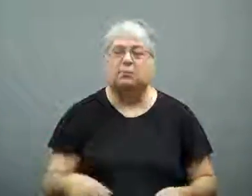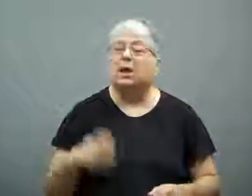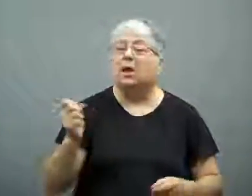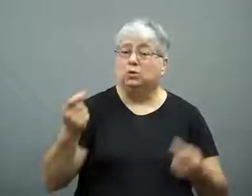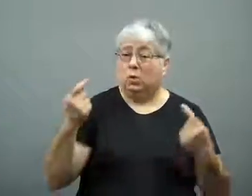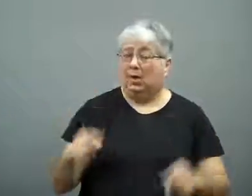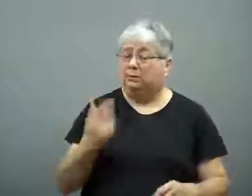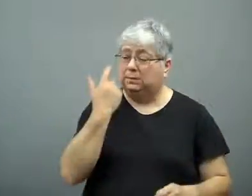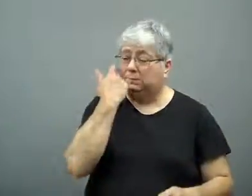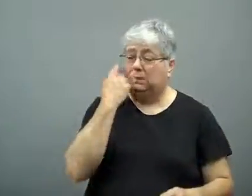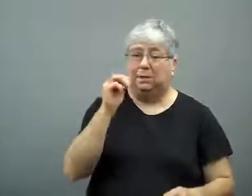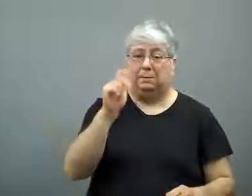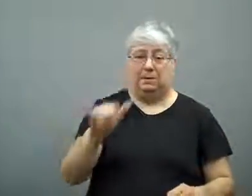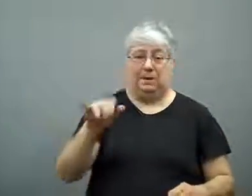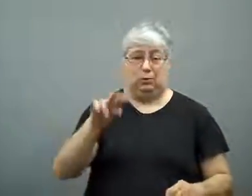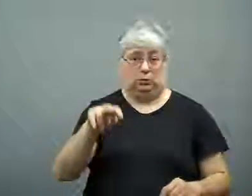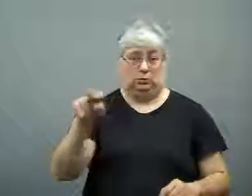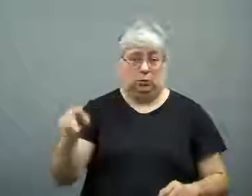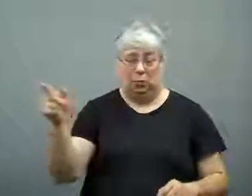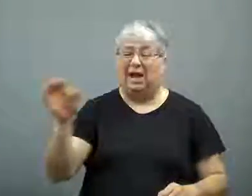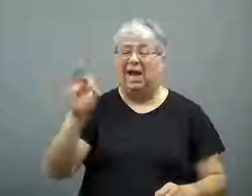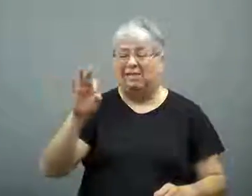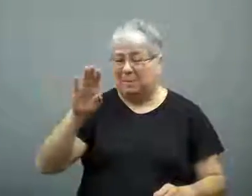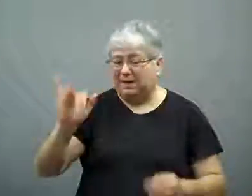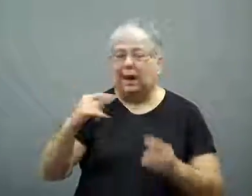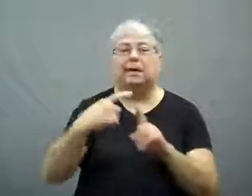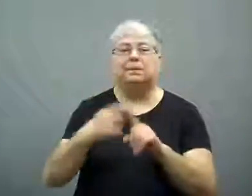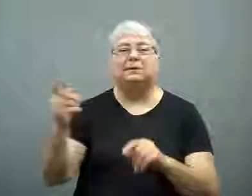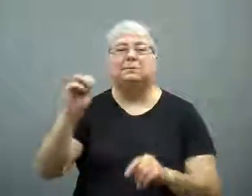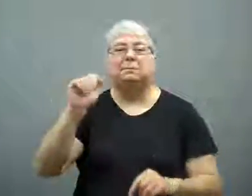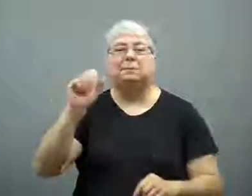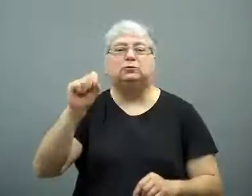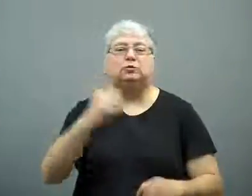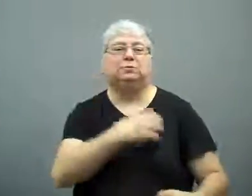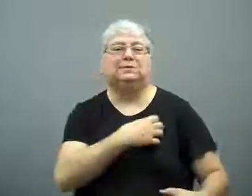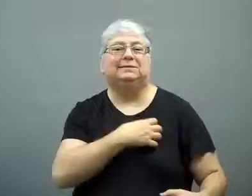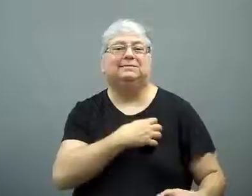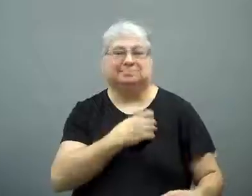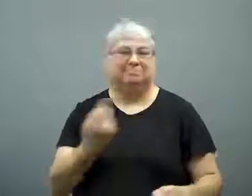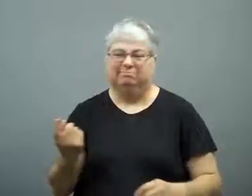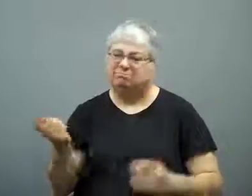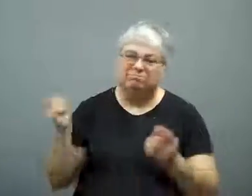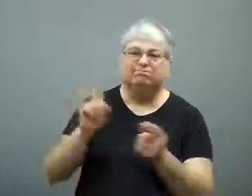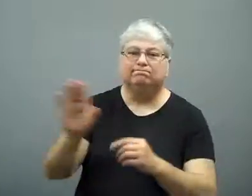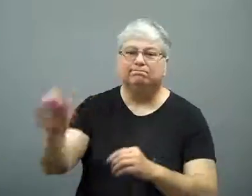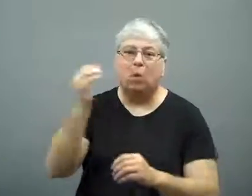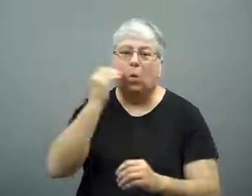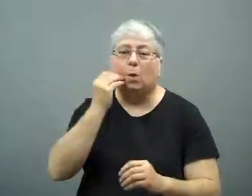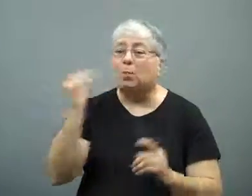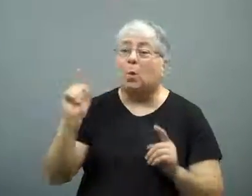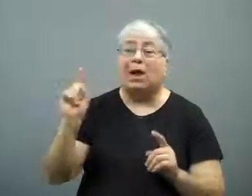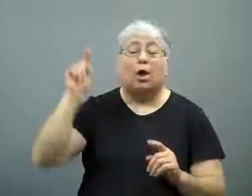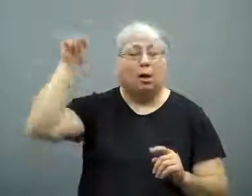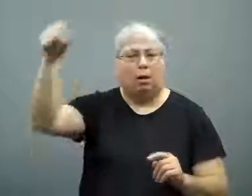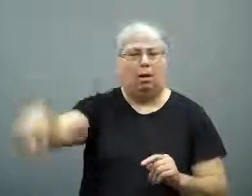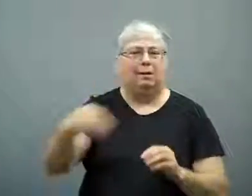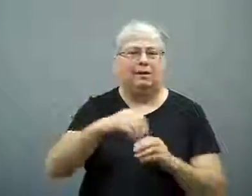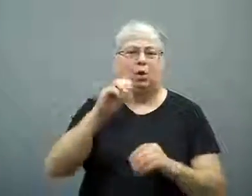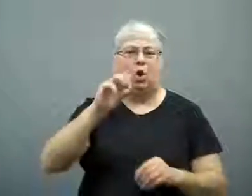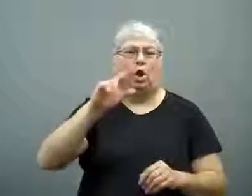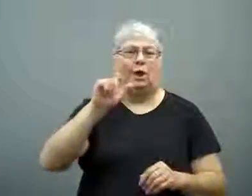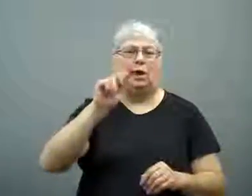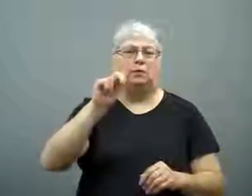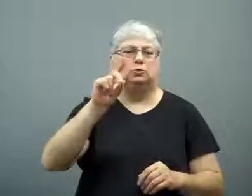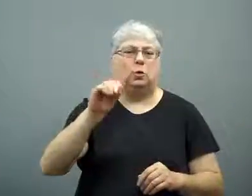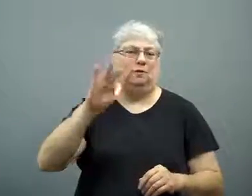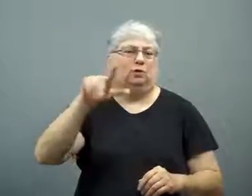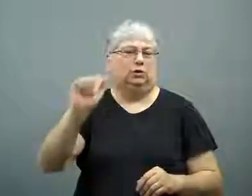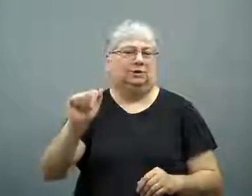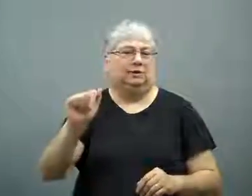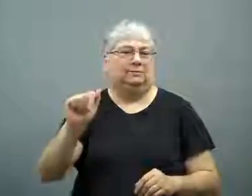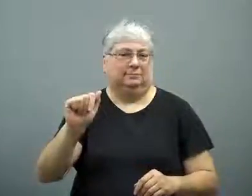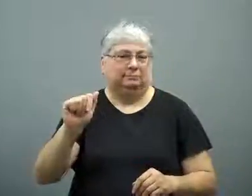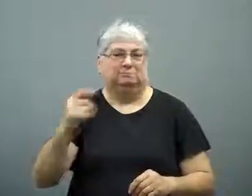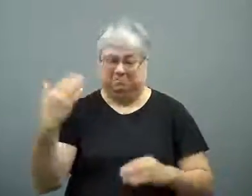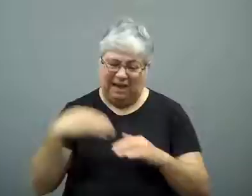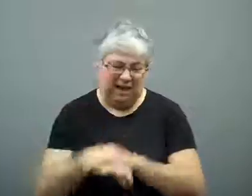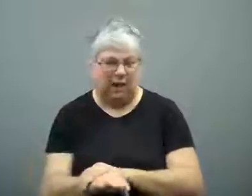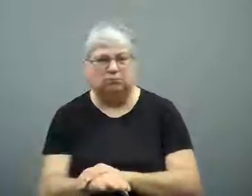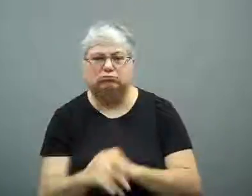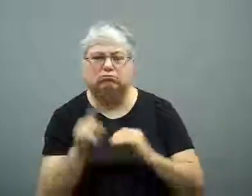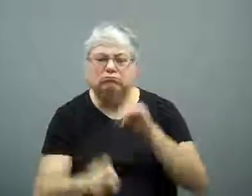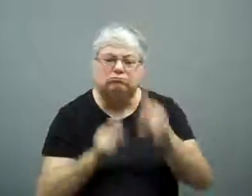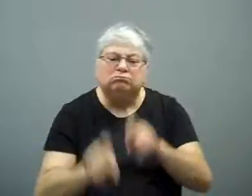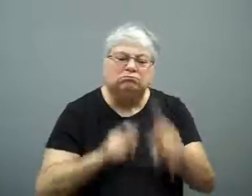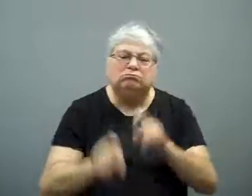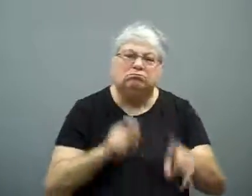On May 22, the FBI, along with Massachusetts police officers,